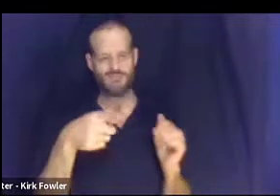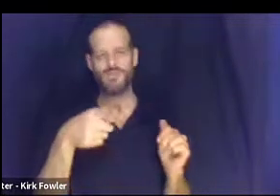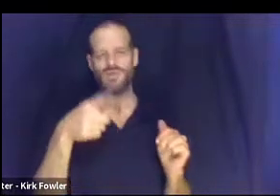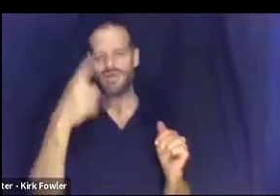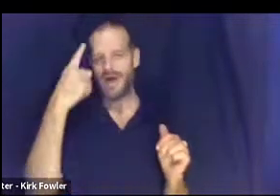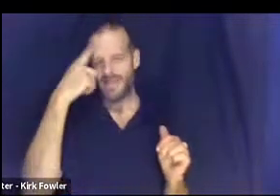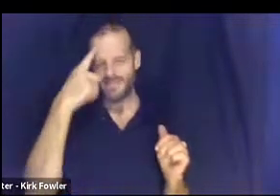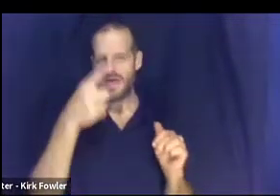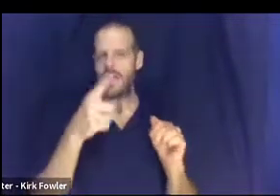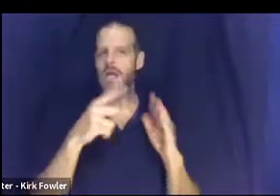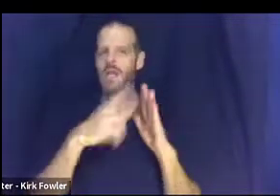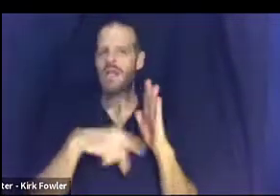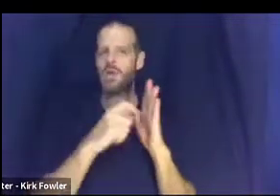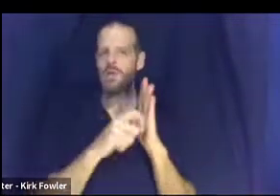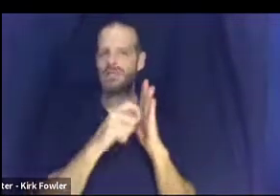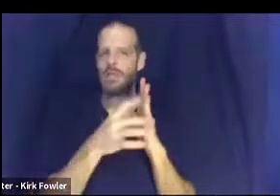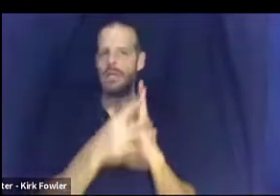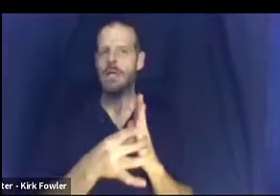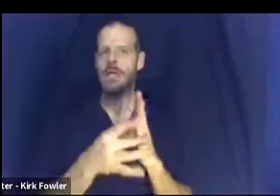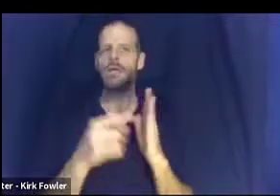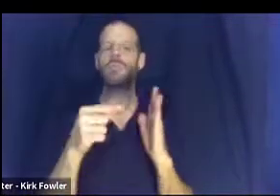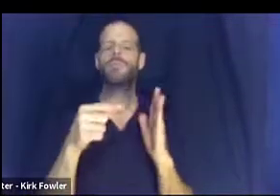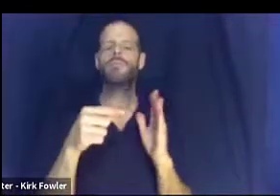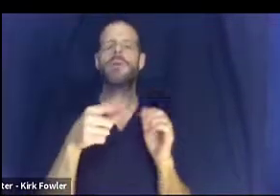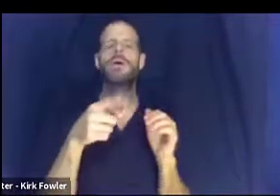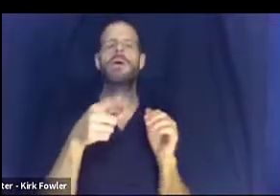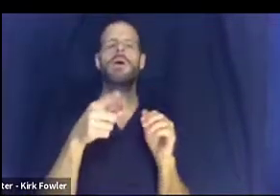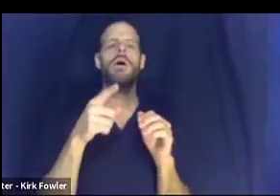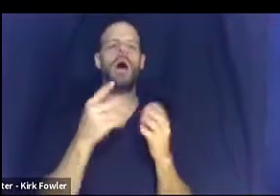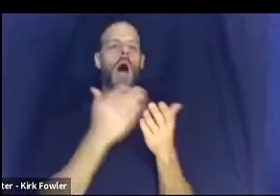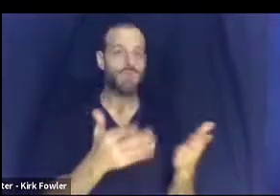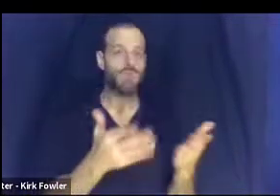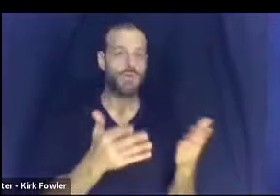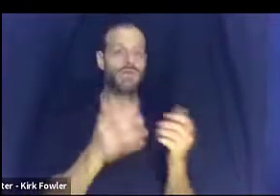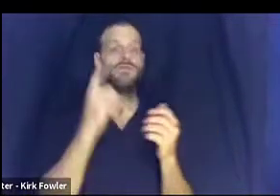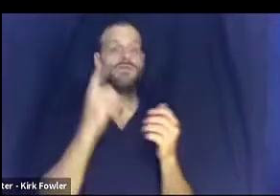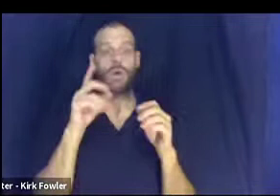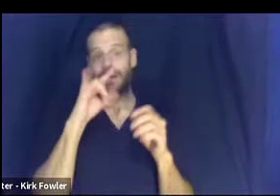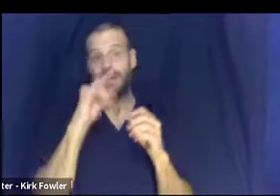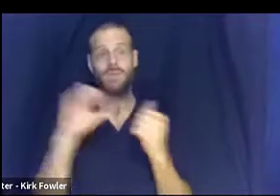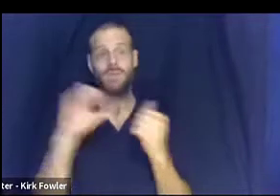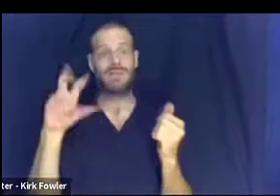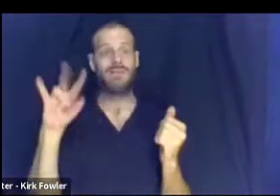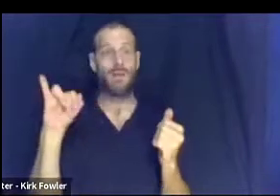of object schedules, specifically for kids with CVI. The one piece of advice I'd give you here